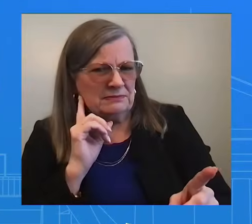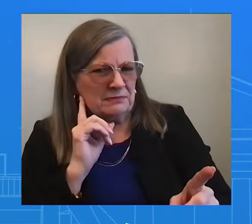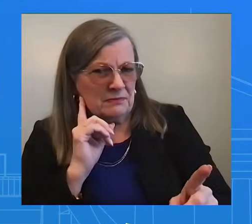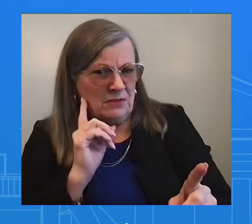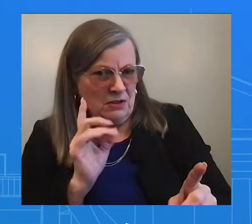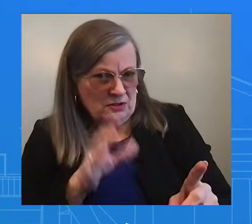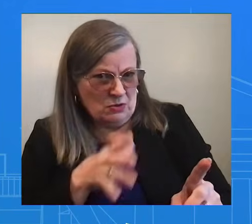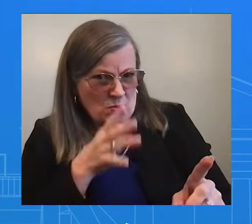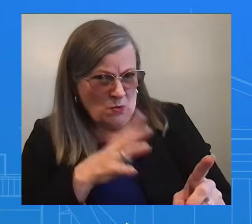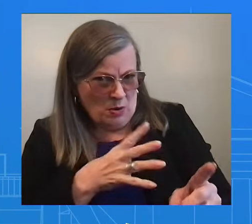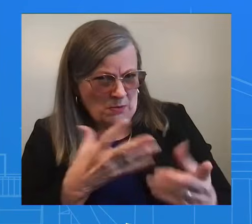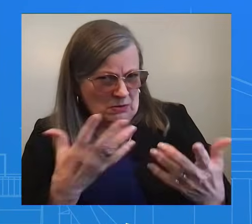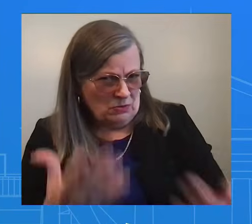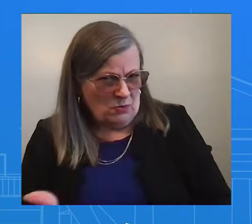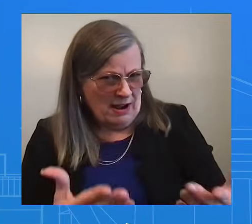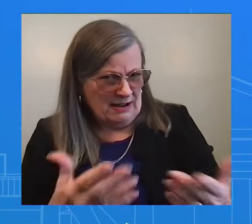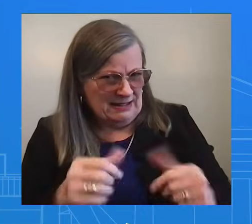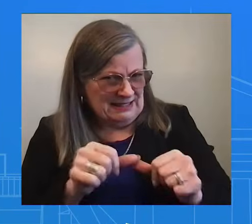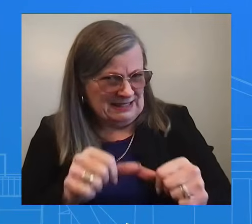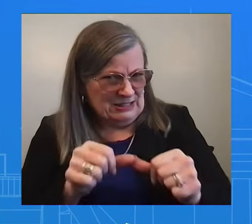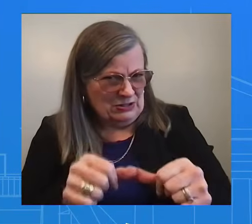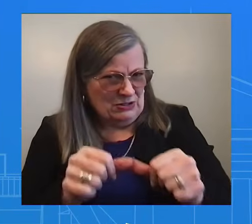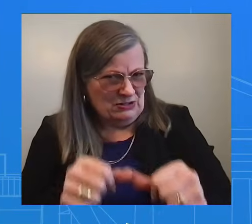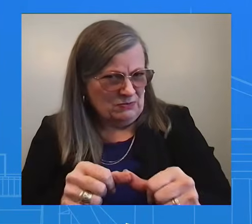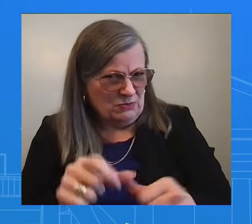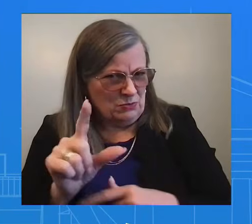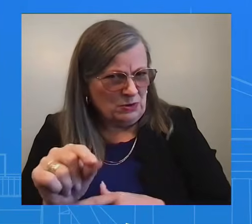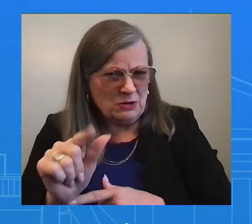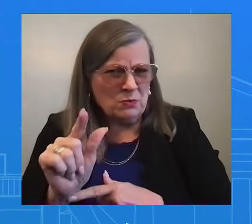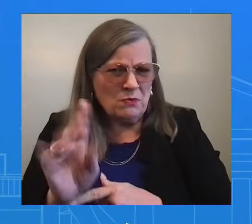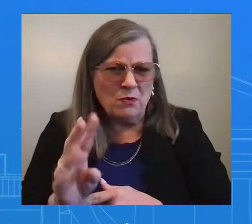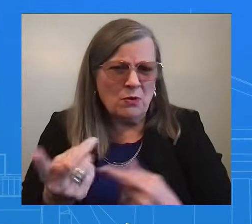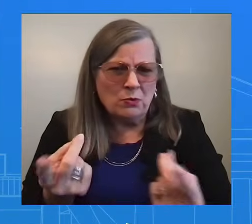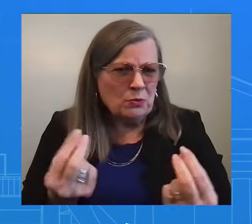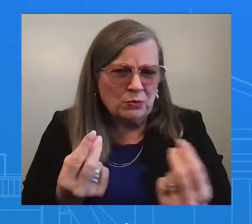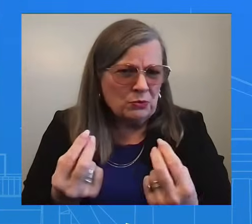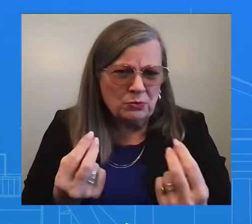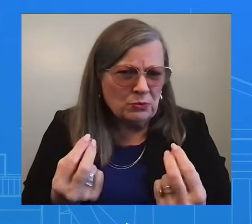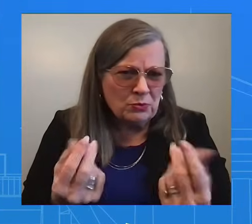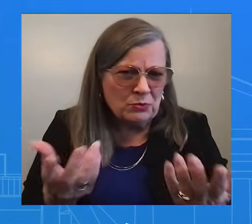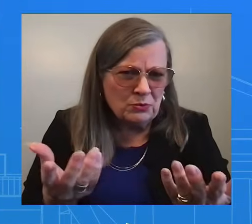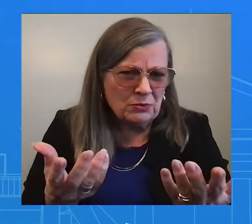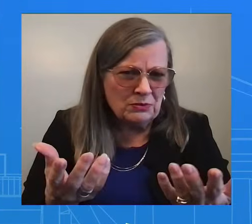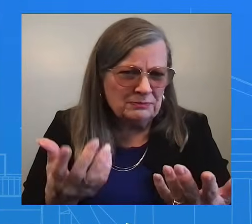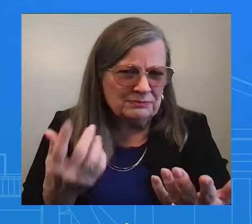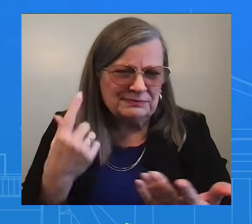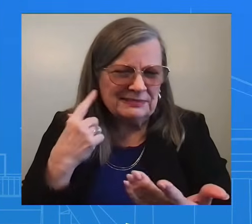Ms. Jean-Pierre: So, look, we believe -- and we are going to be very clear -- Julie Su will be renominated of --